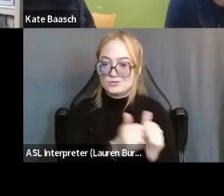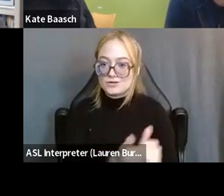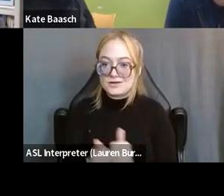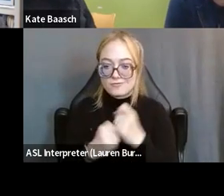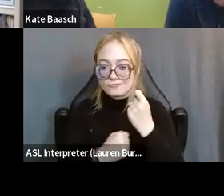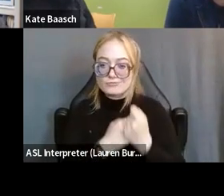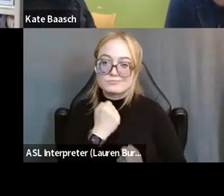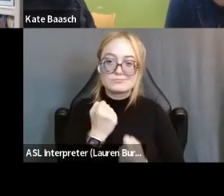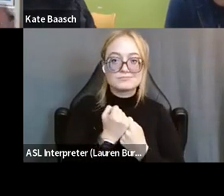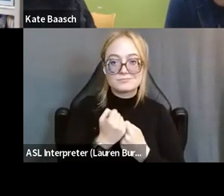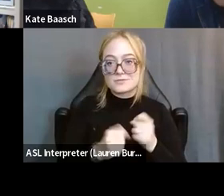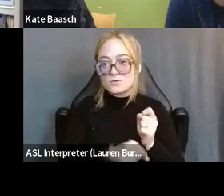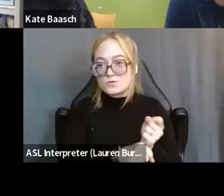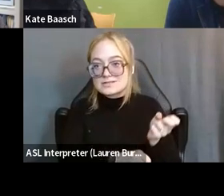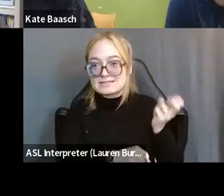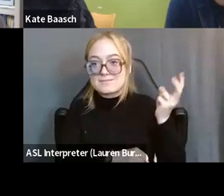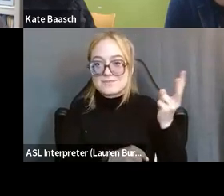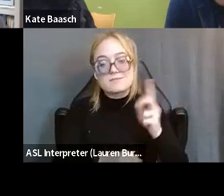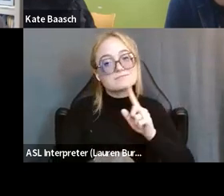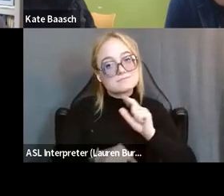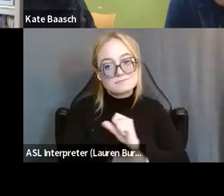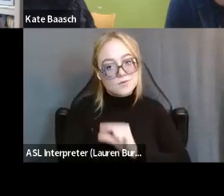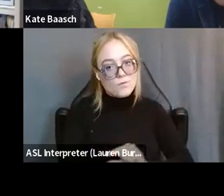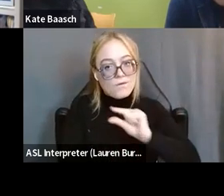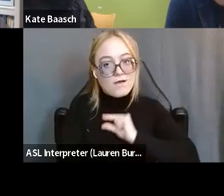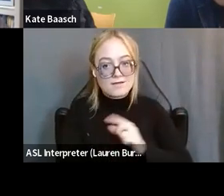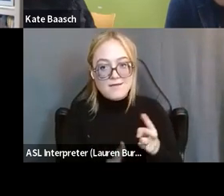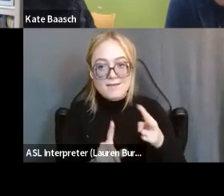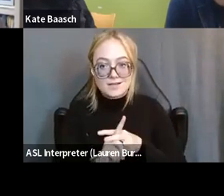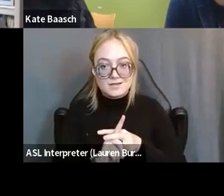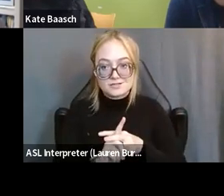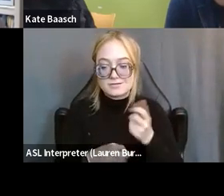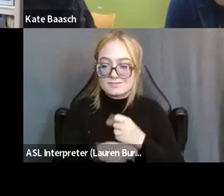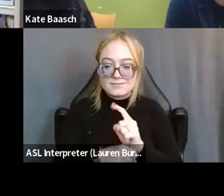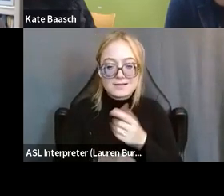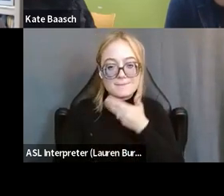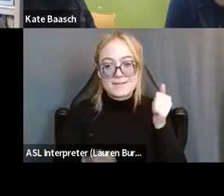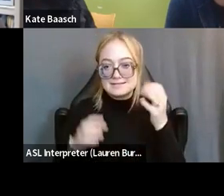to submit quality applications, giving social security what they need to make, you know, the best decision that they can.